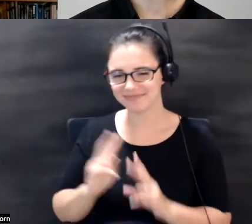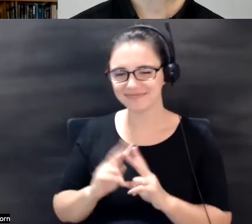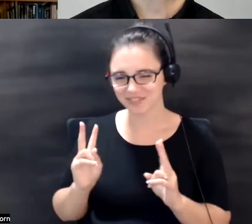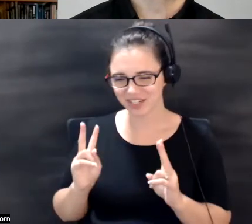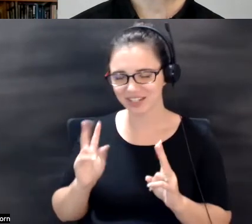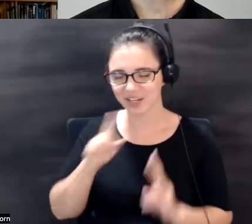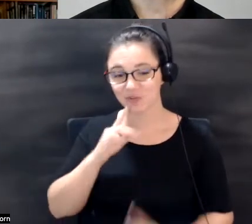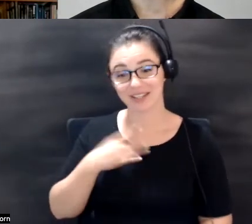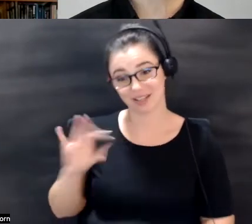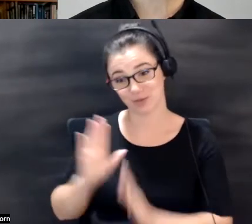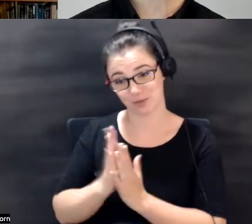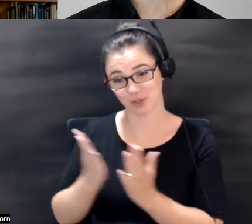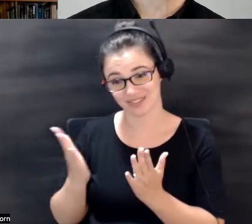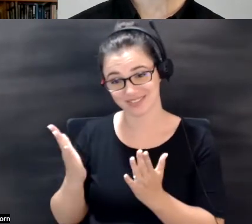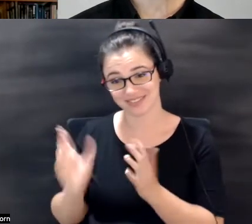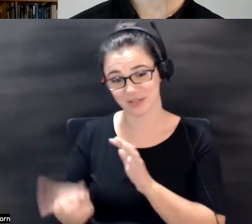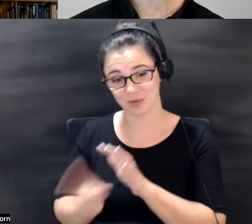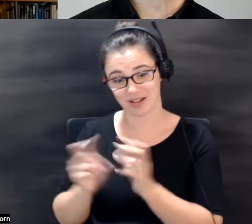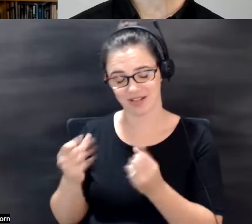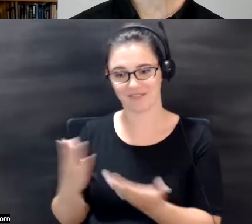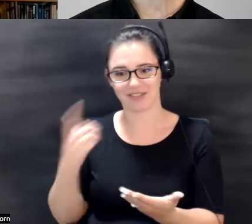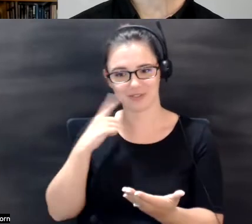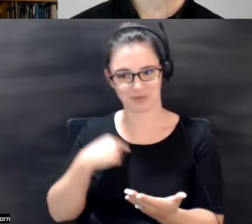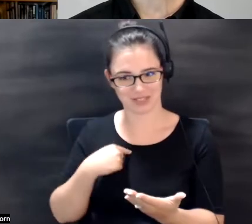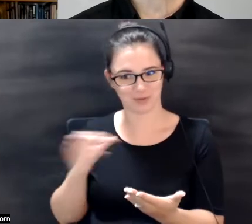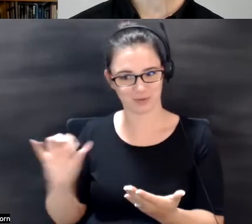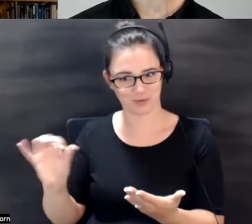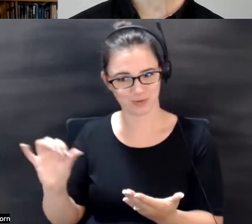liked your book, it brought up a lot of things for me and it's a very interesting...